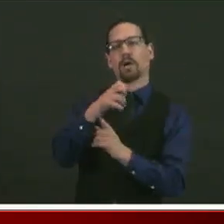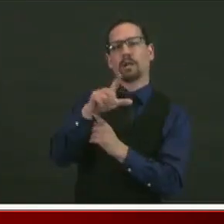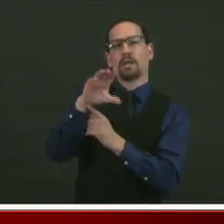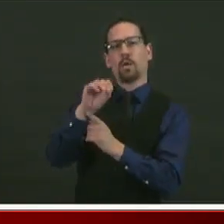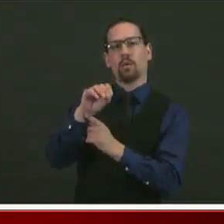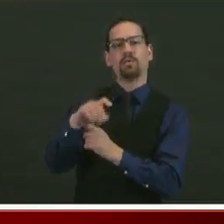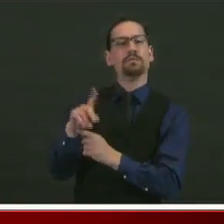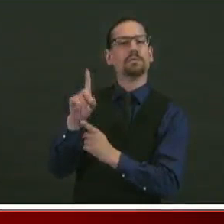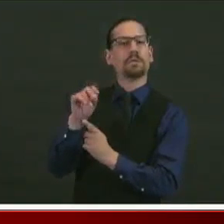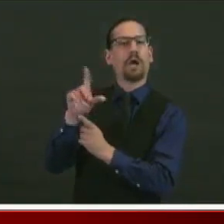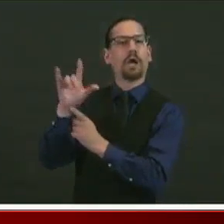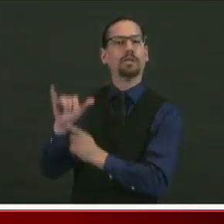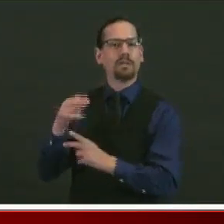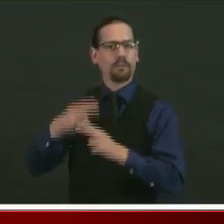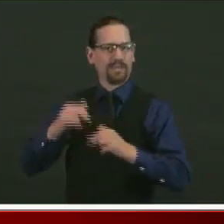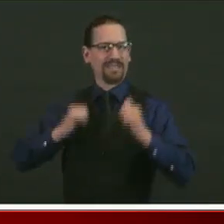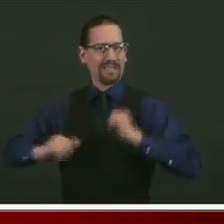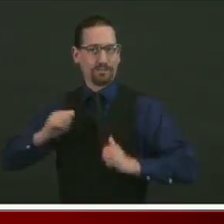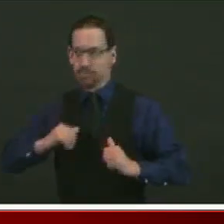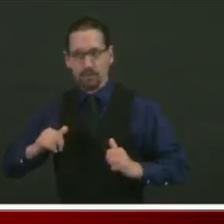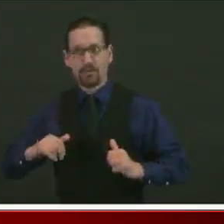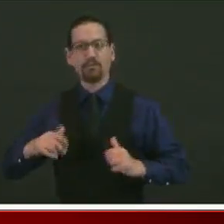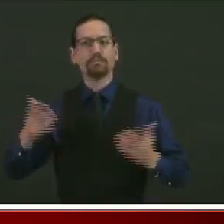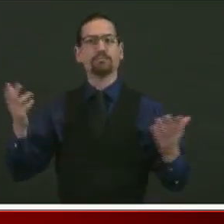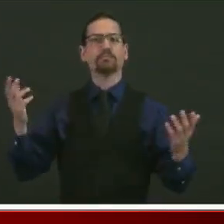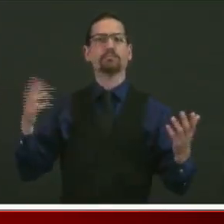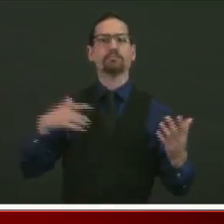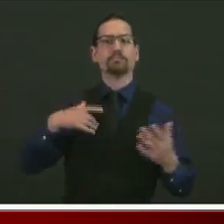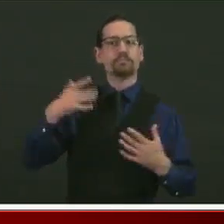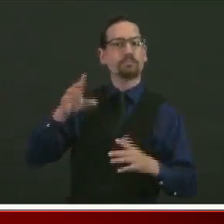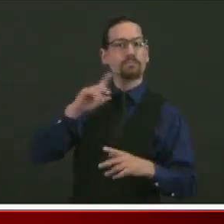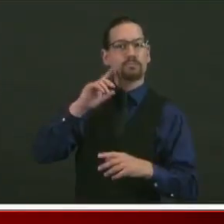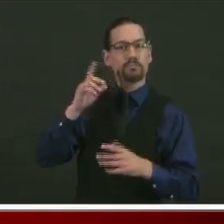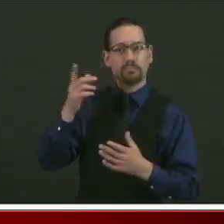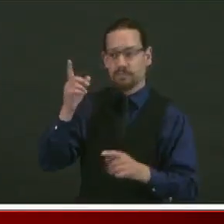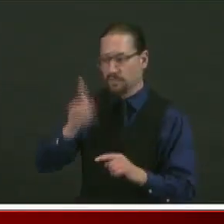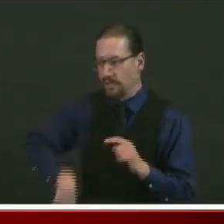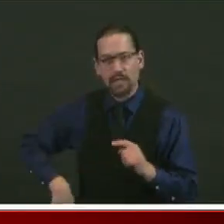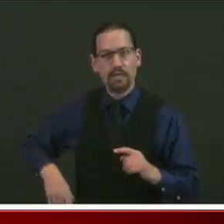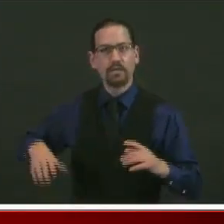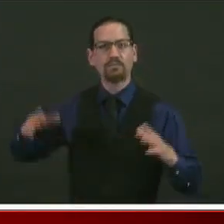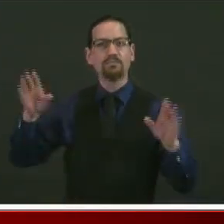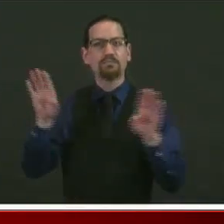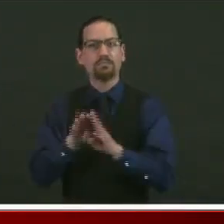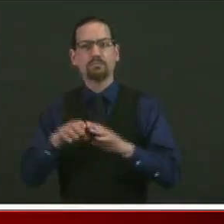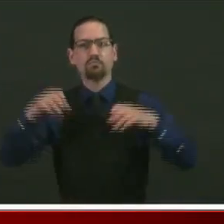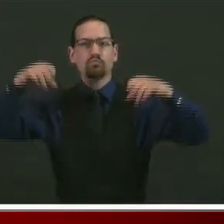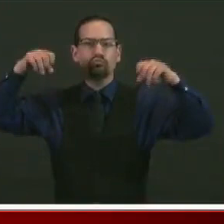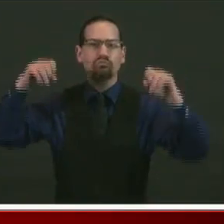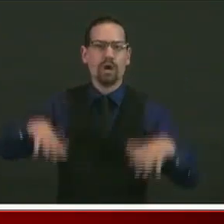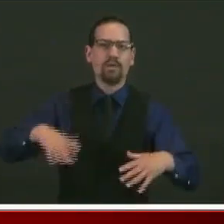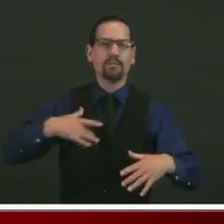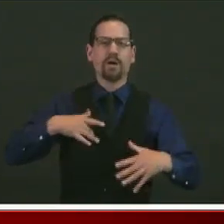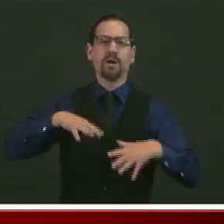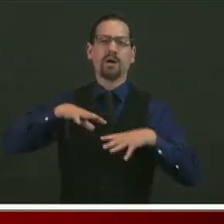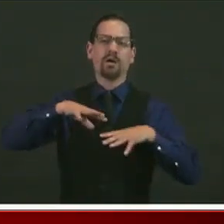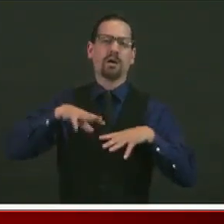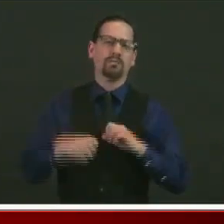IN DRAMA. WHEN THAT GOT CANCELED, THAT WAS HARD, THERE WERE TEARS. GRADUATION IS COMING.